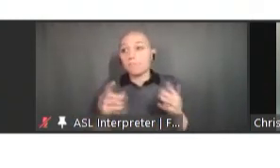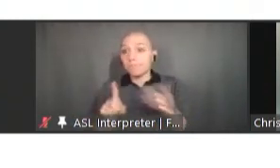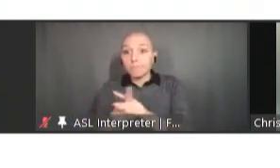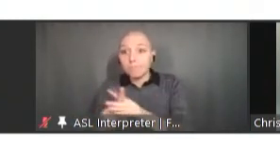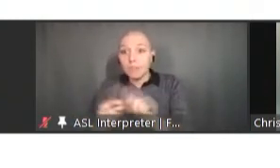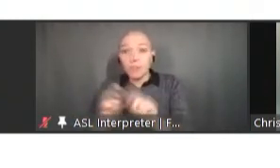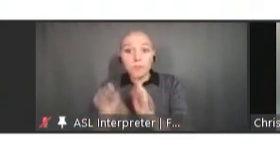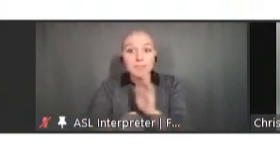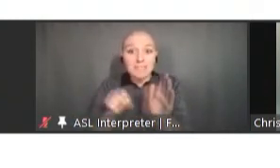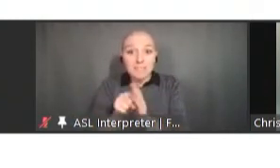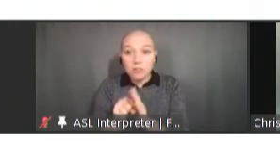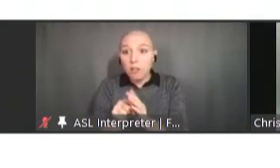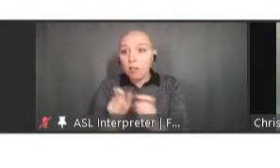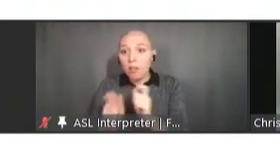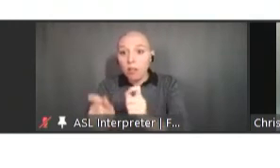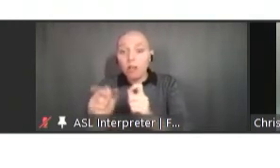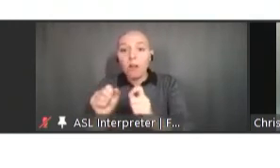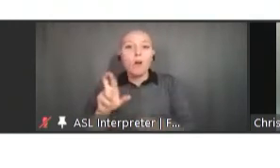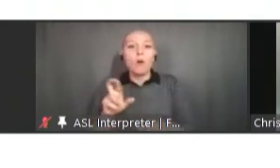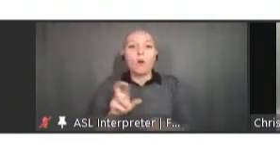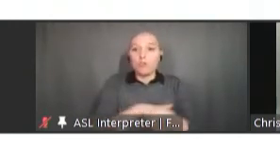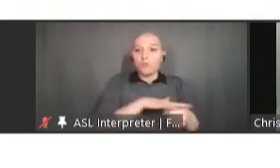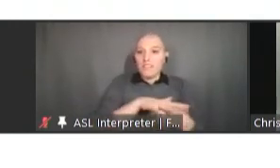And next slide, I just want to say thank you again for giving me this opportunity to